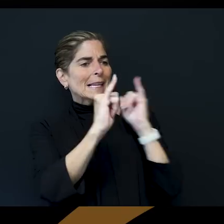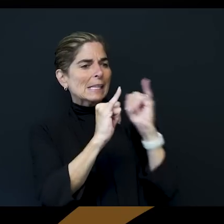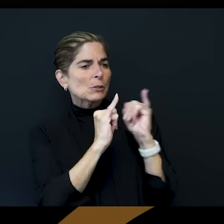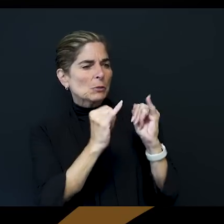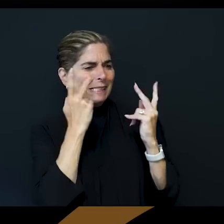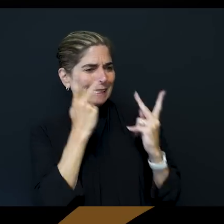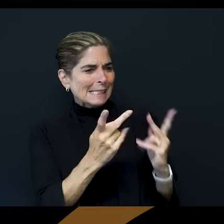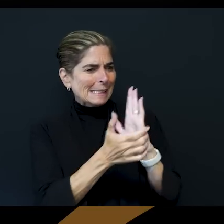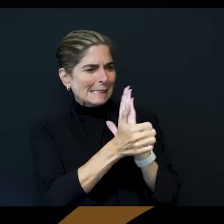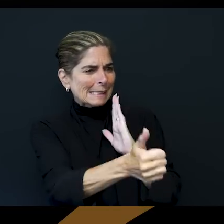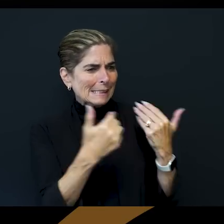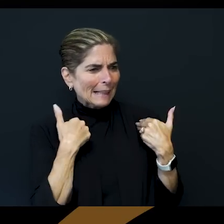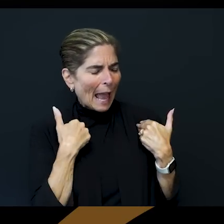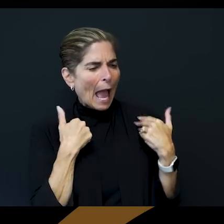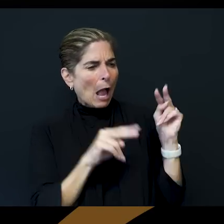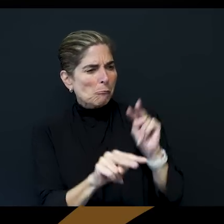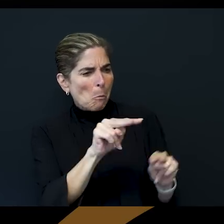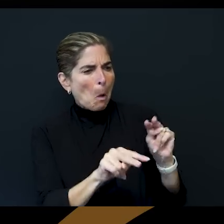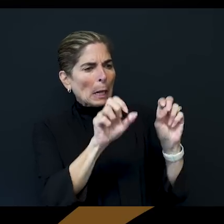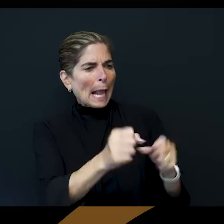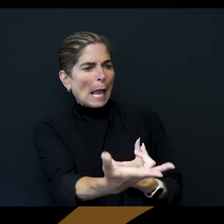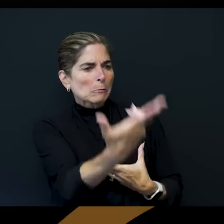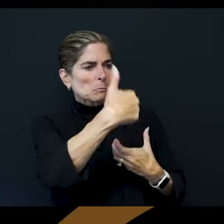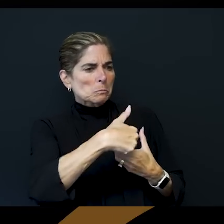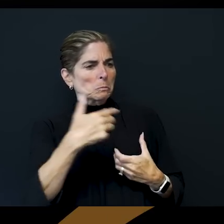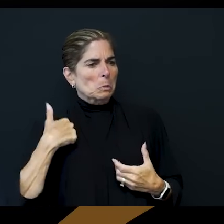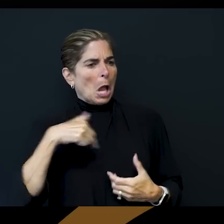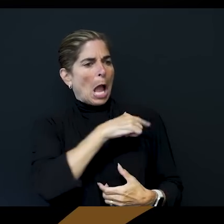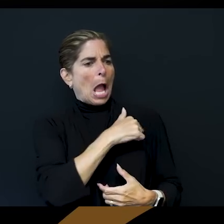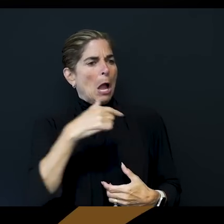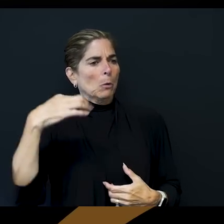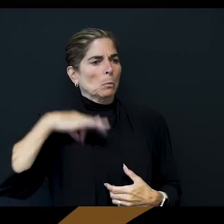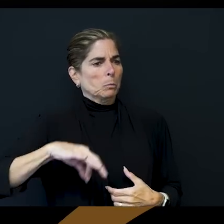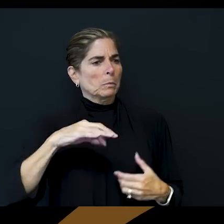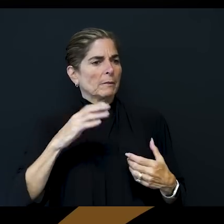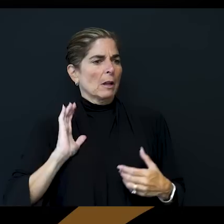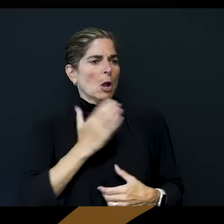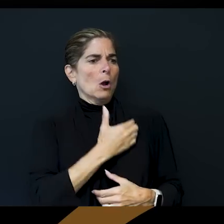they could bring to your workplace. They might just be the next leader within your organization and beyond.